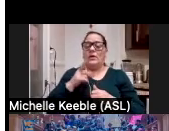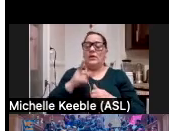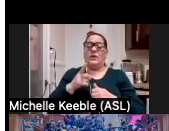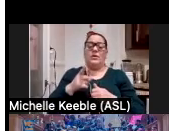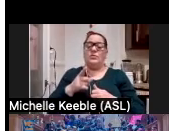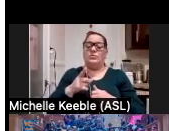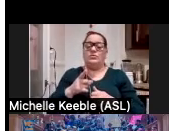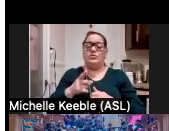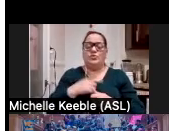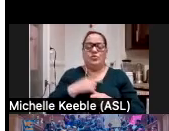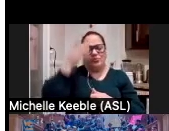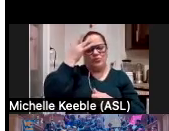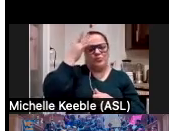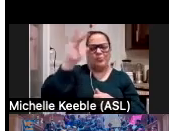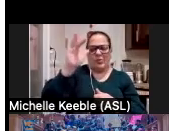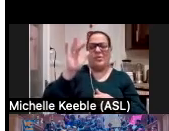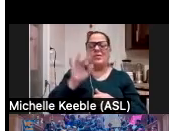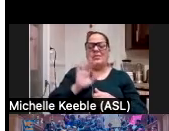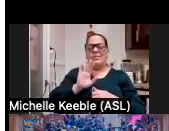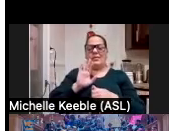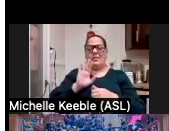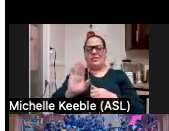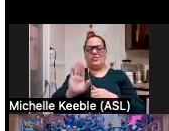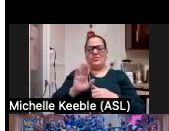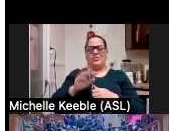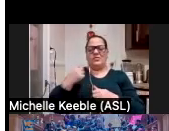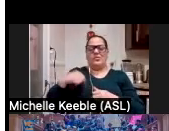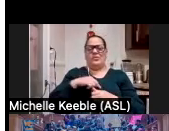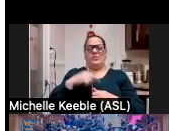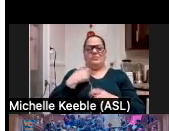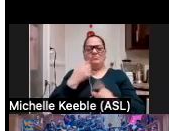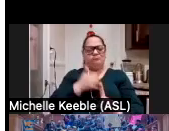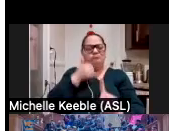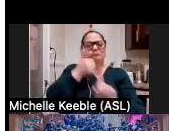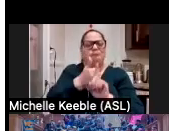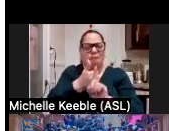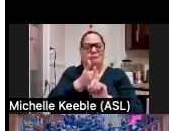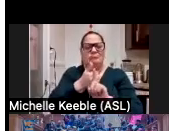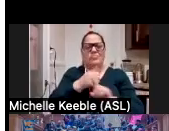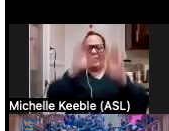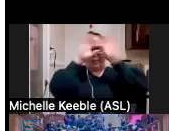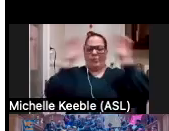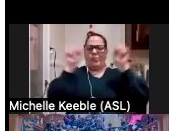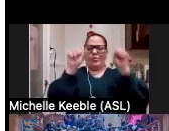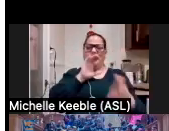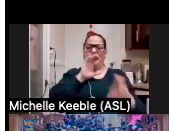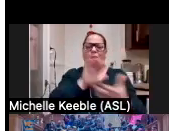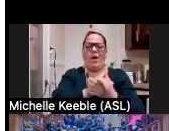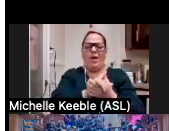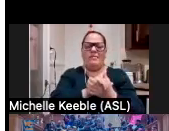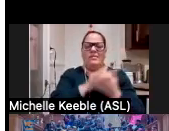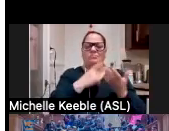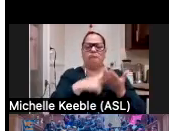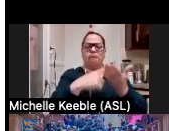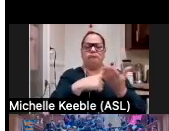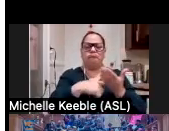so bright that she was immediately struck by him and they struck up a a correspondence relationship